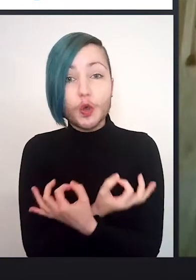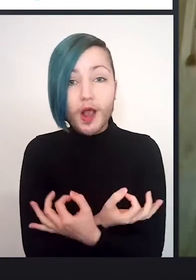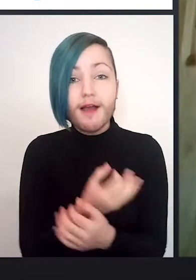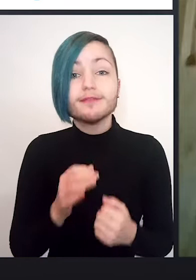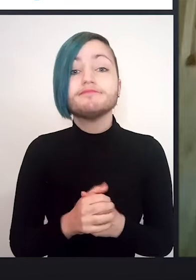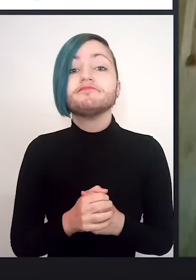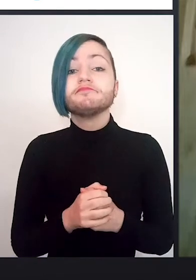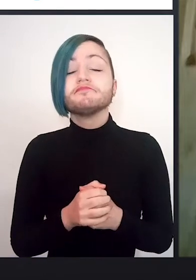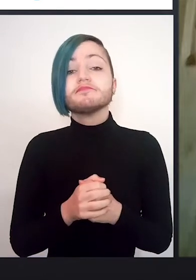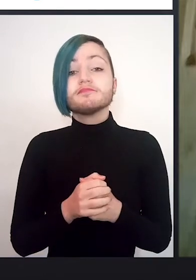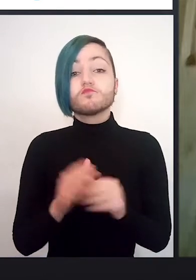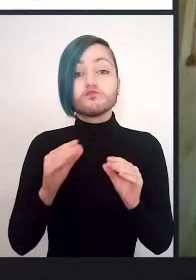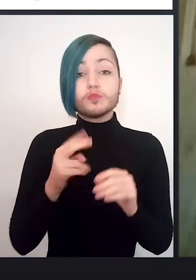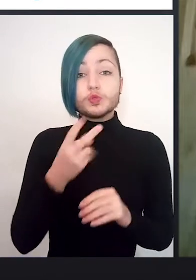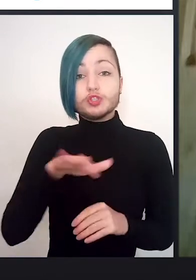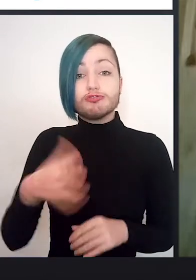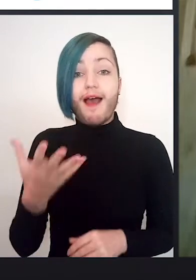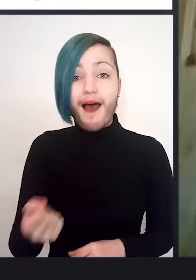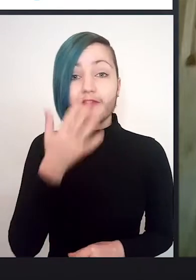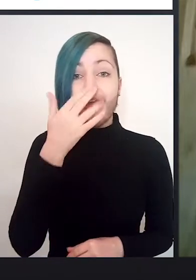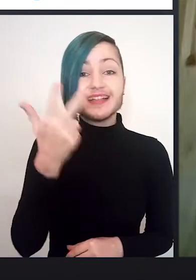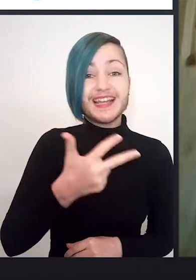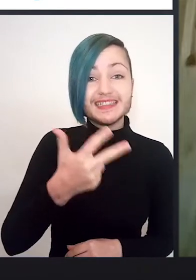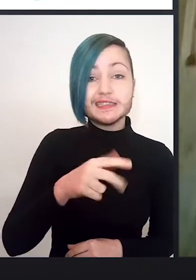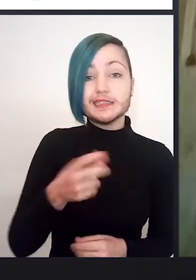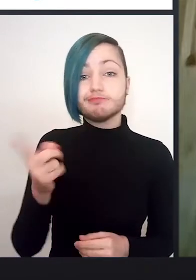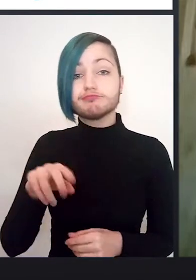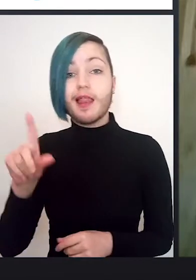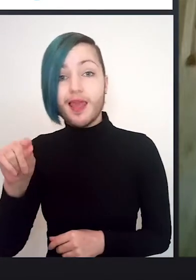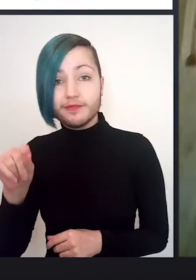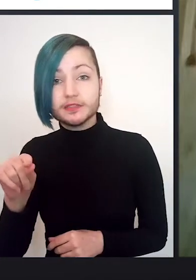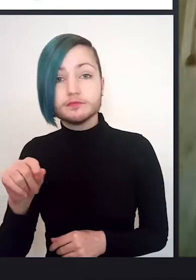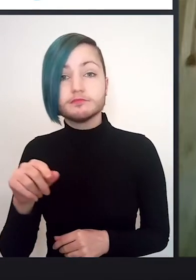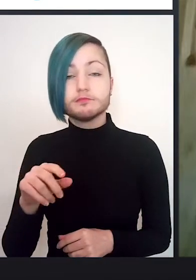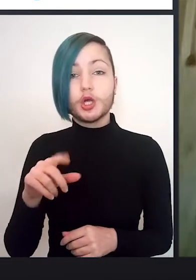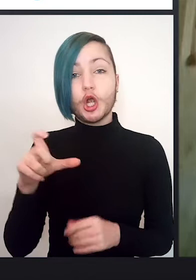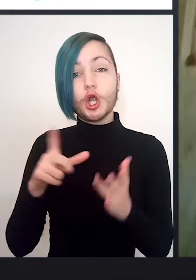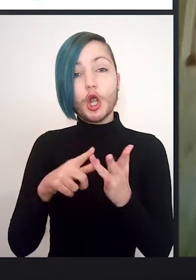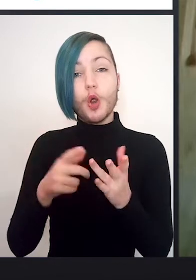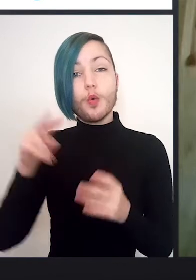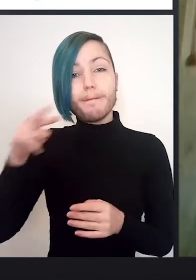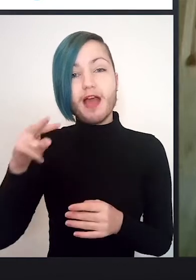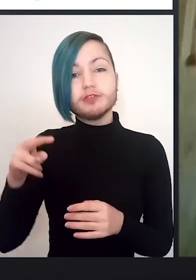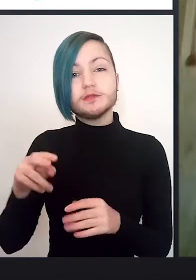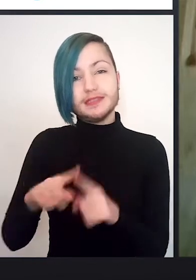I have two children aged 18 and 11 from different co-parents and I see them